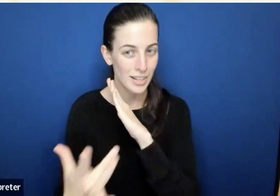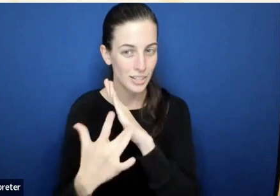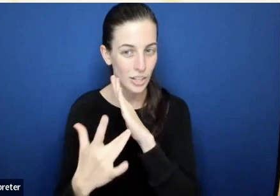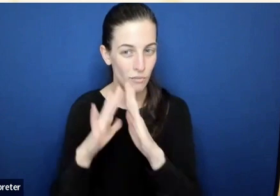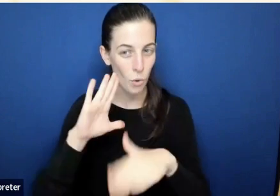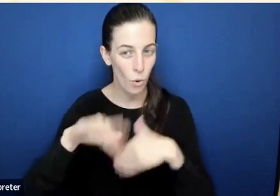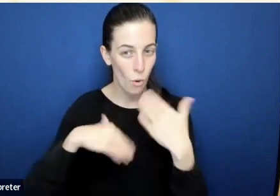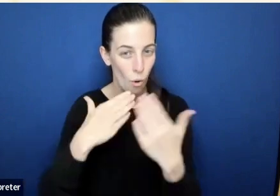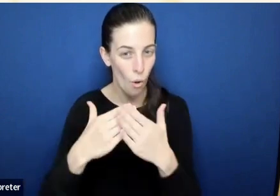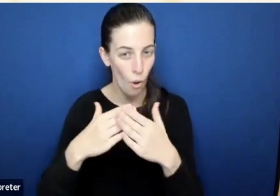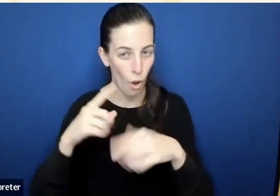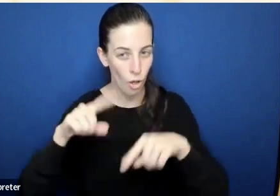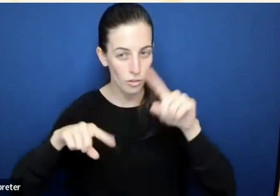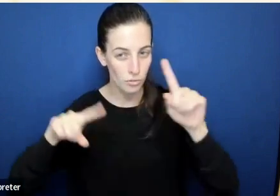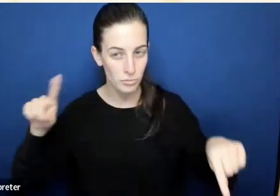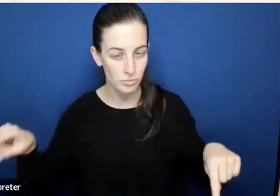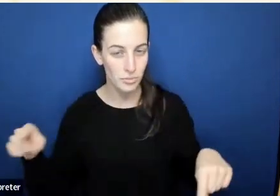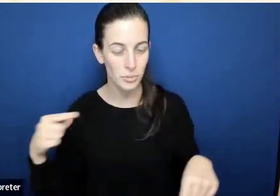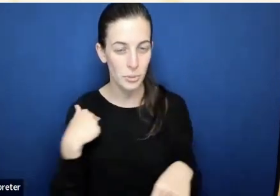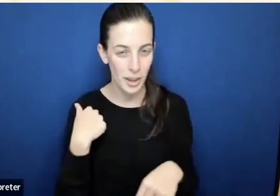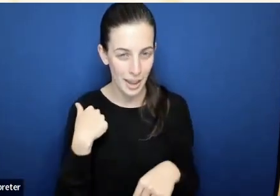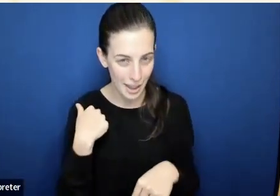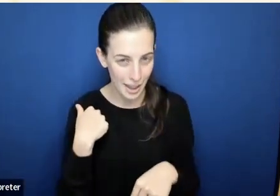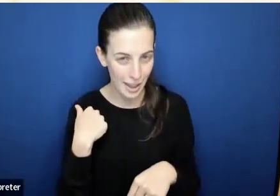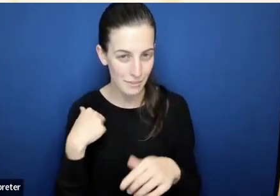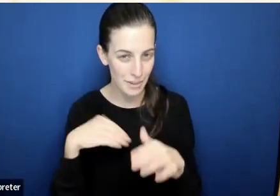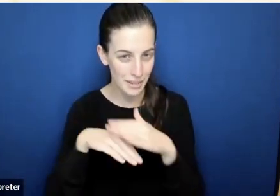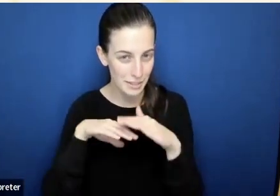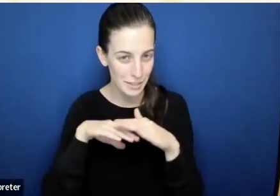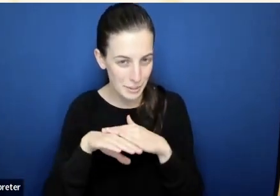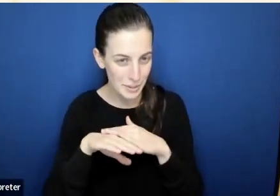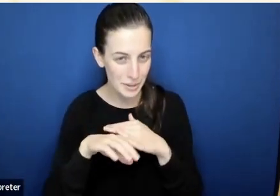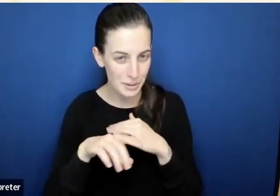Her enthusiasm for accessibility is driven by her unwavering belief